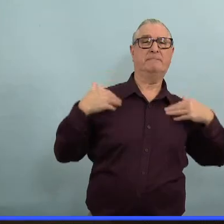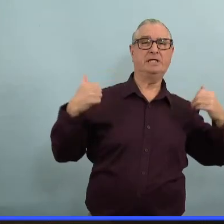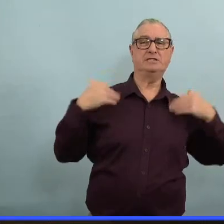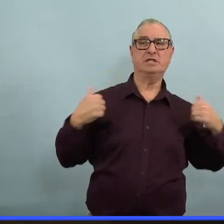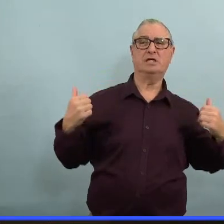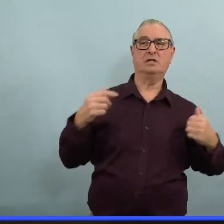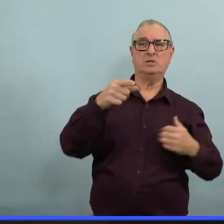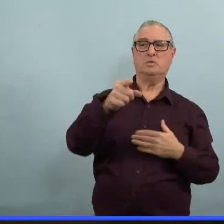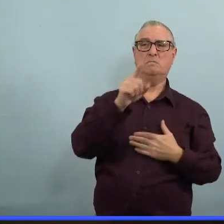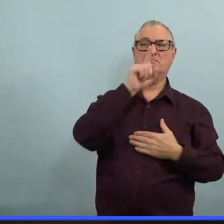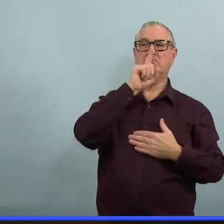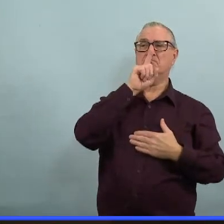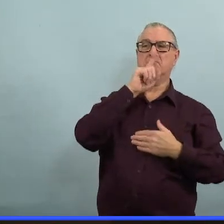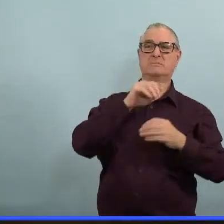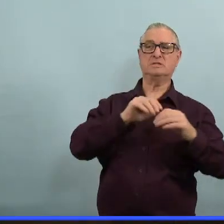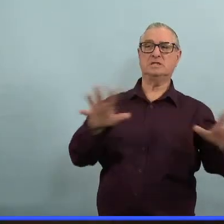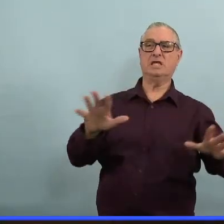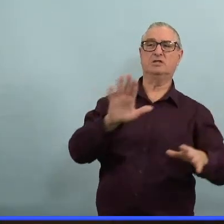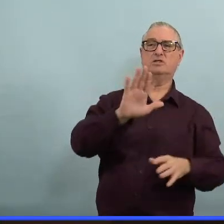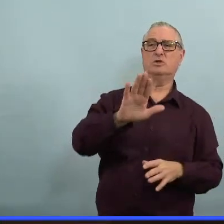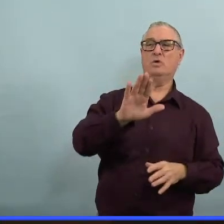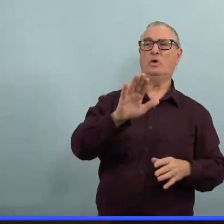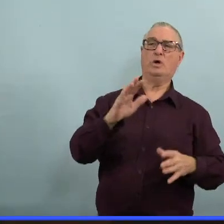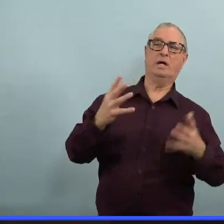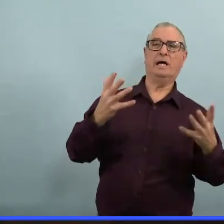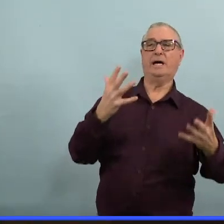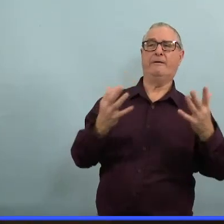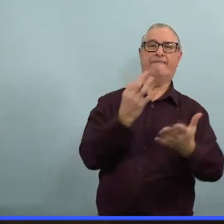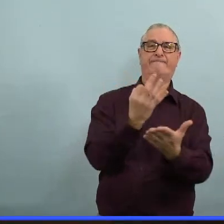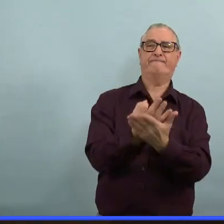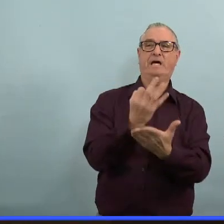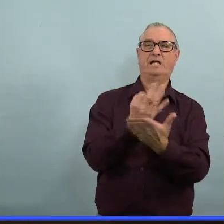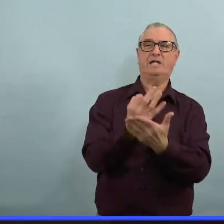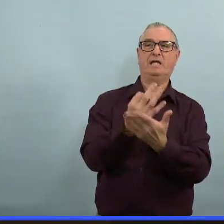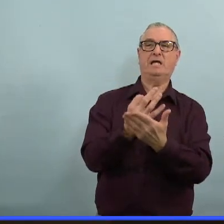were plans to devolve magical housing like can you explain how there would be an oversight like